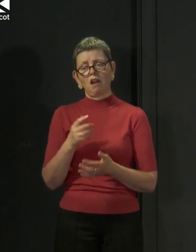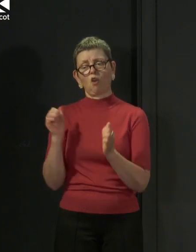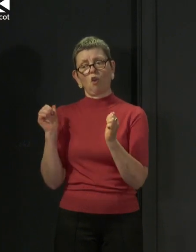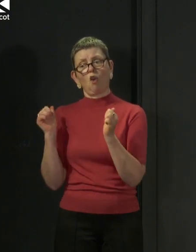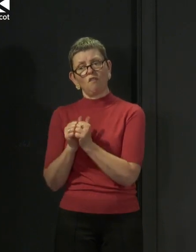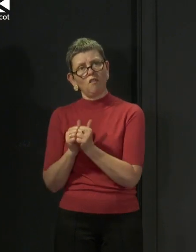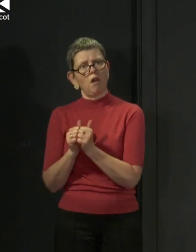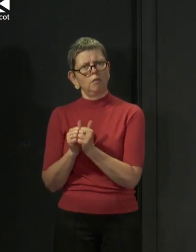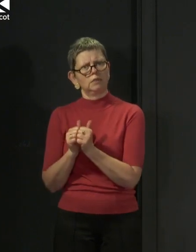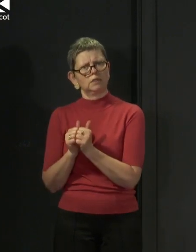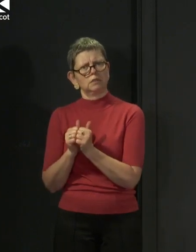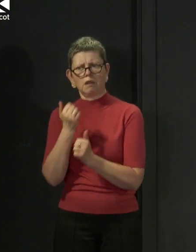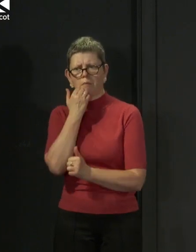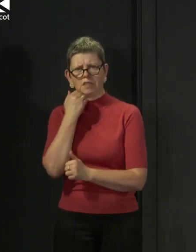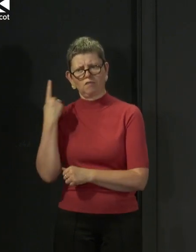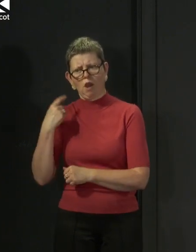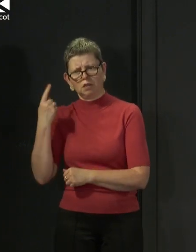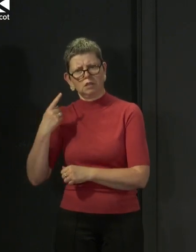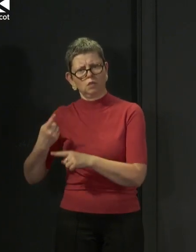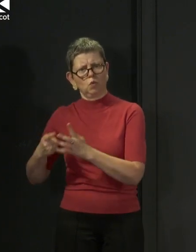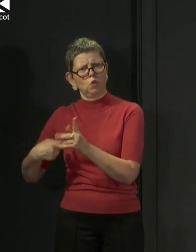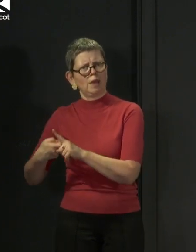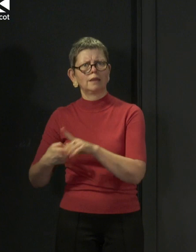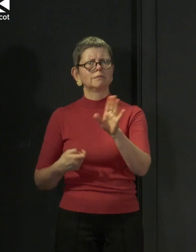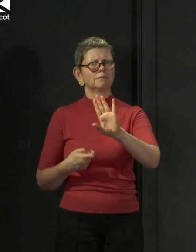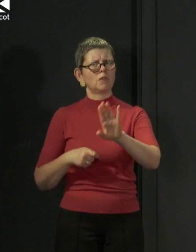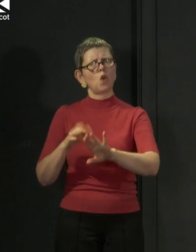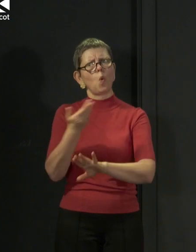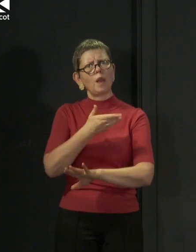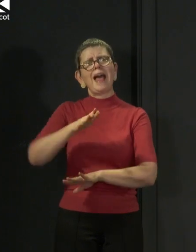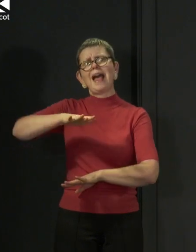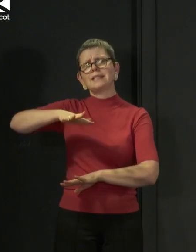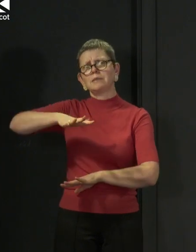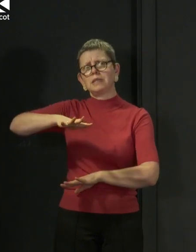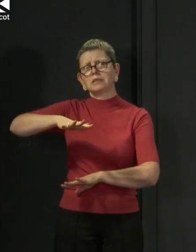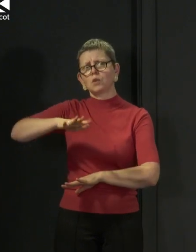all parts of the UK. They're based on models, with data being inputted into these models.